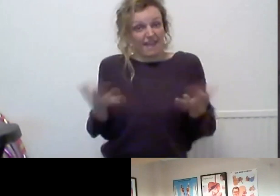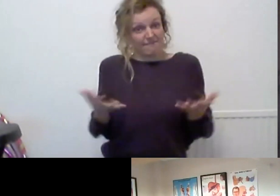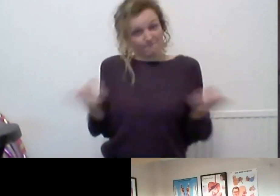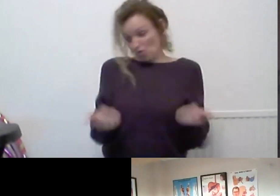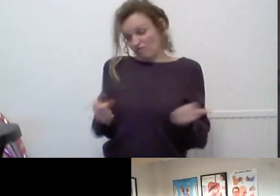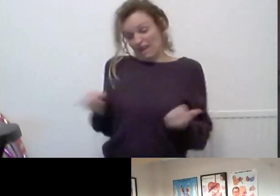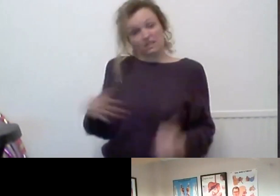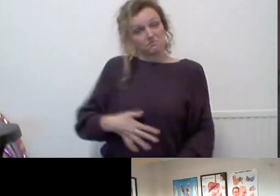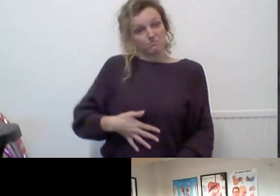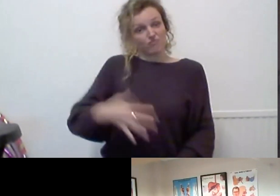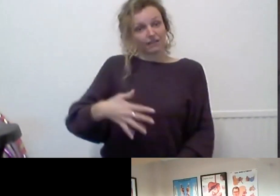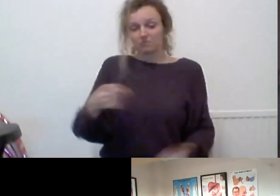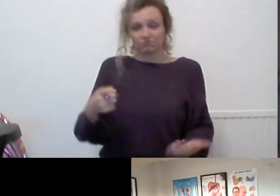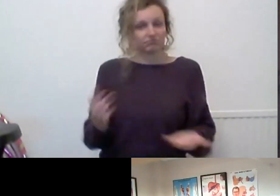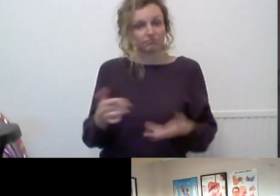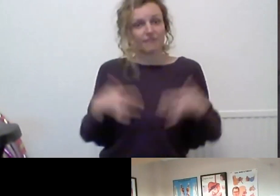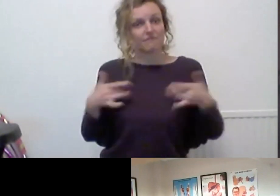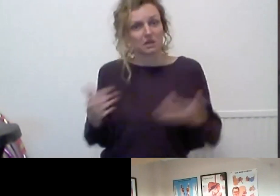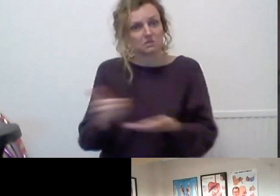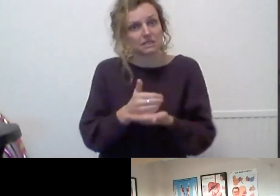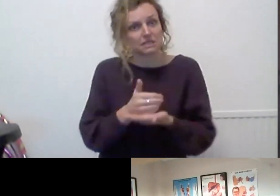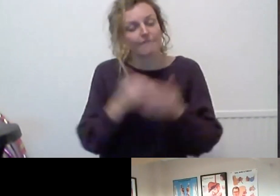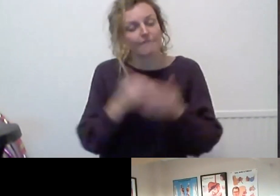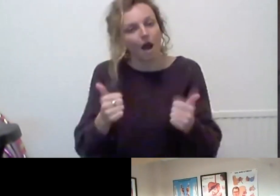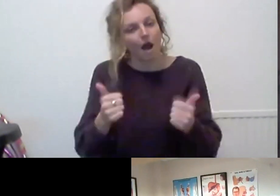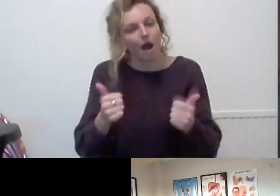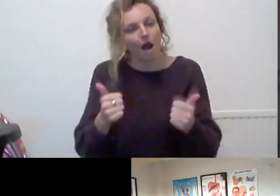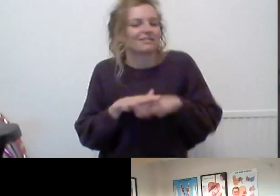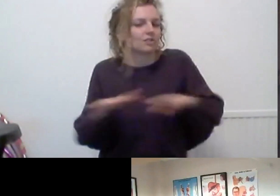seeing patients with COVID, working in respiratory working in the hospital, she was a nurse,